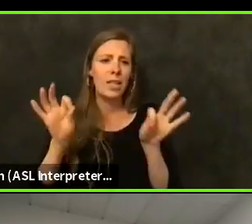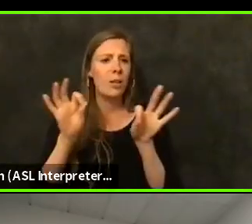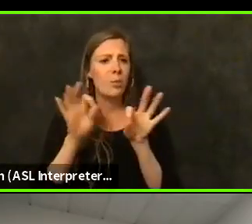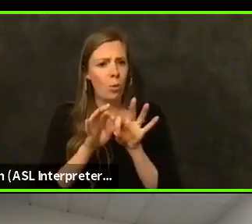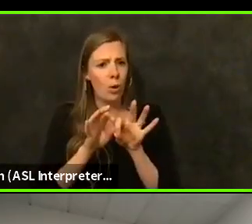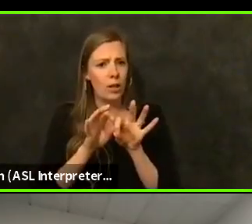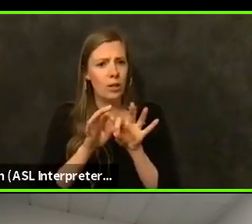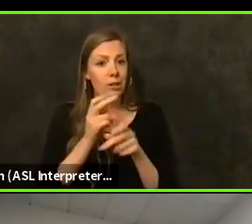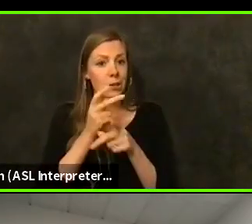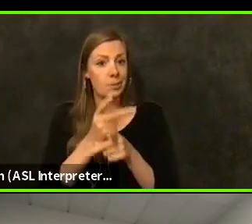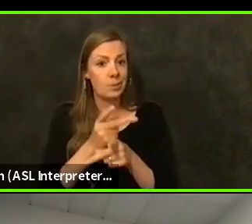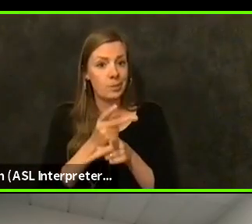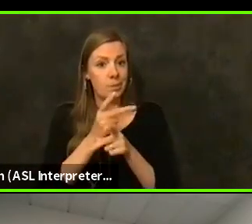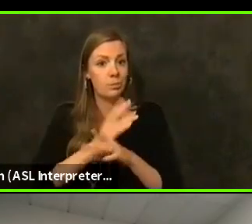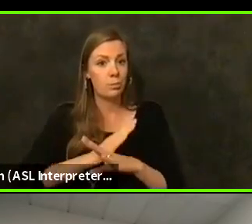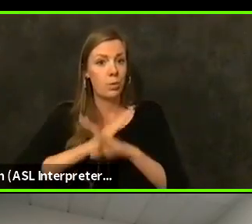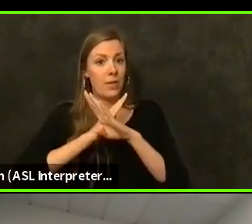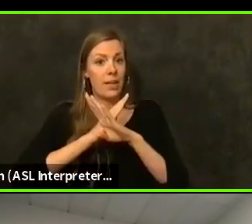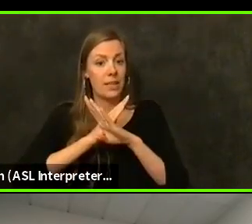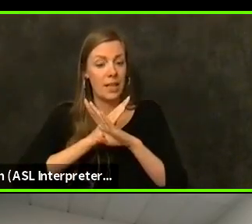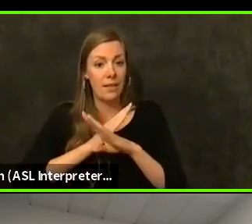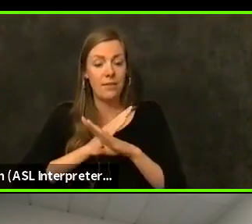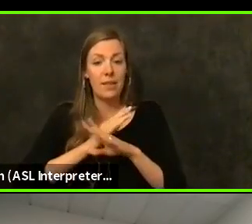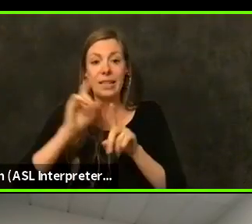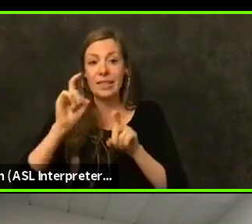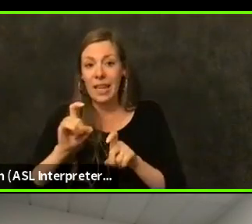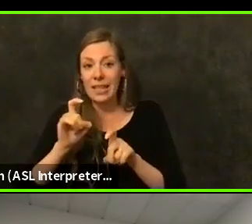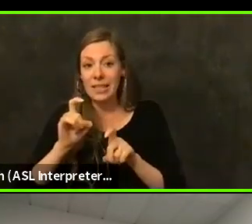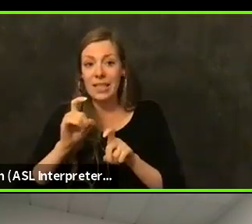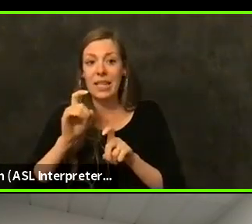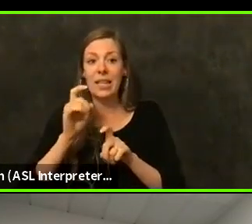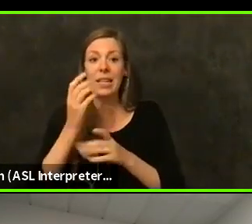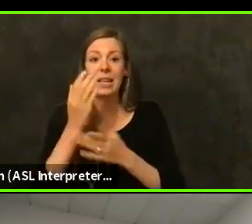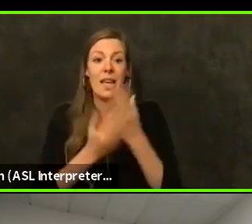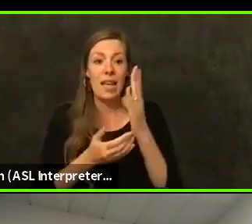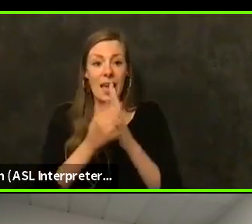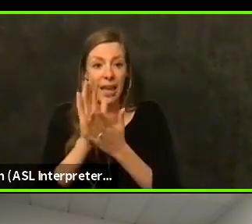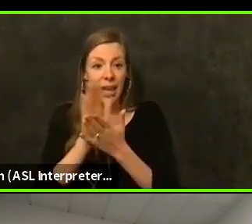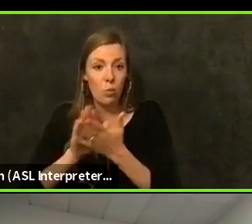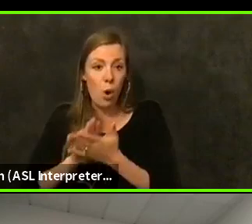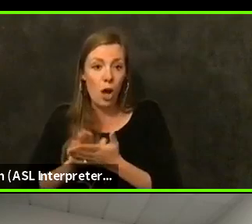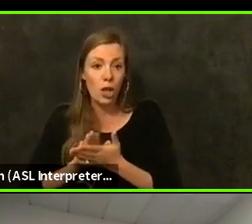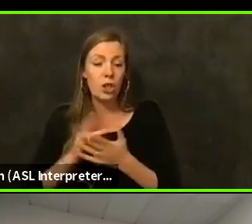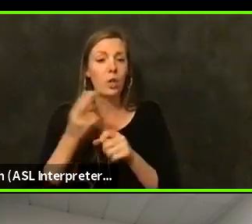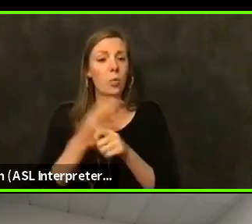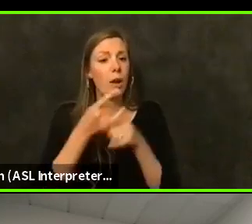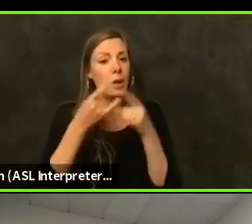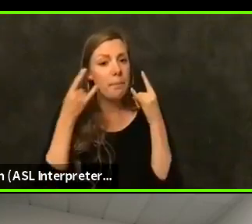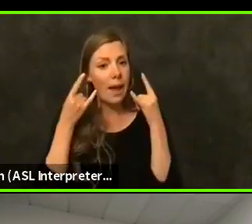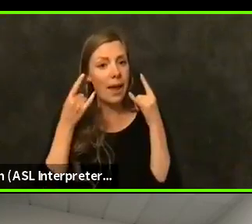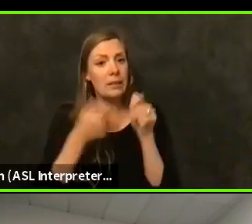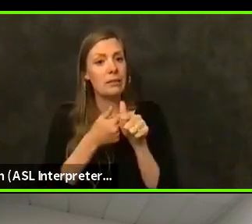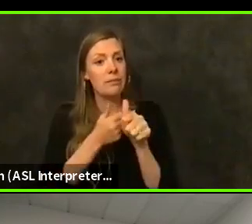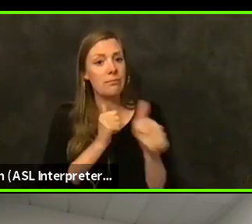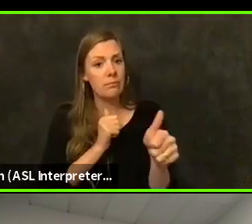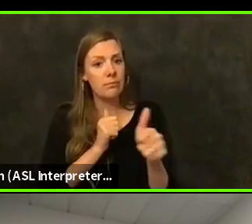measures, testing handwashing, wearing masks, staying apart from people. And all that being said, keep in mind that